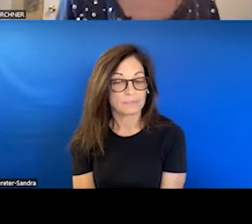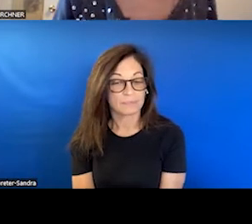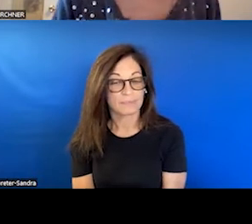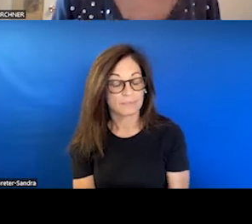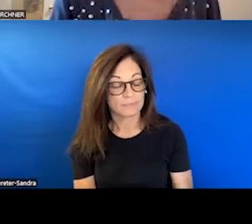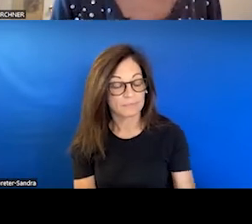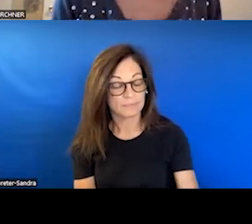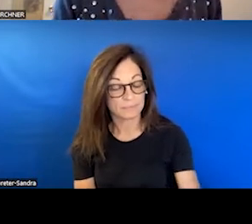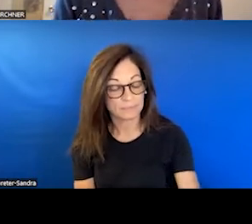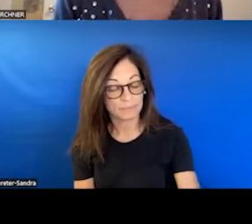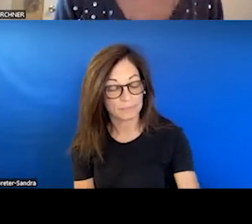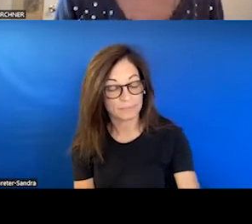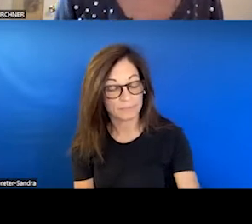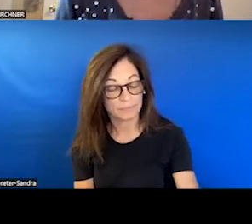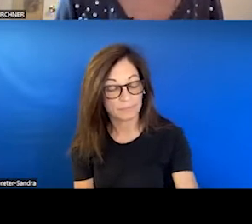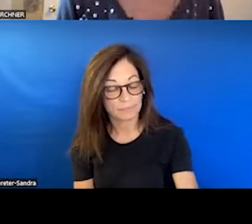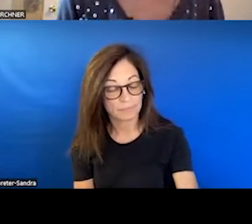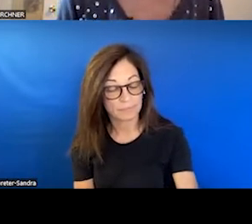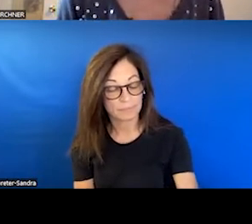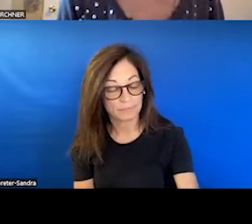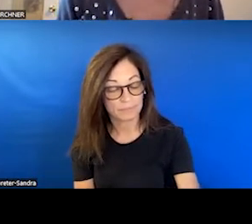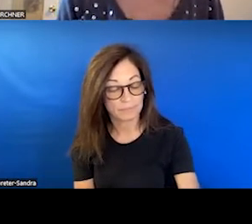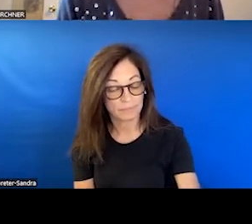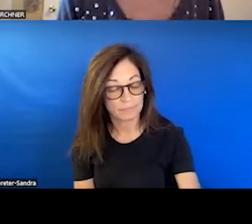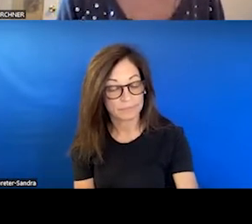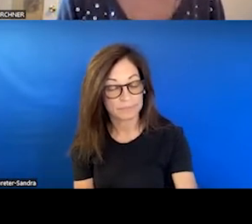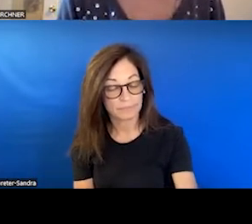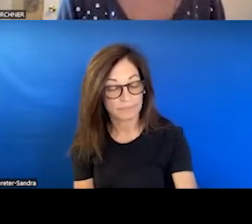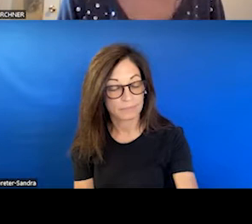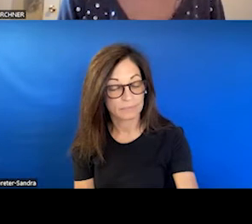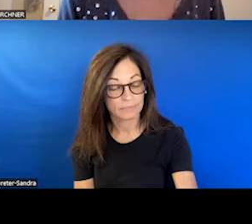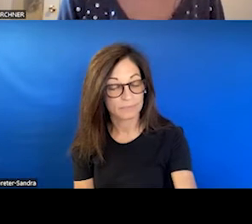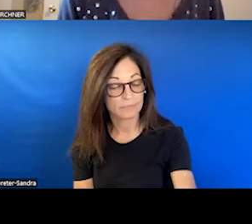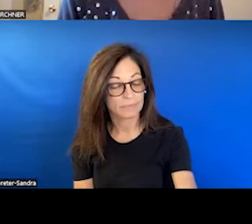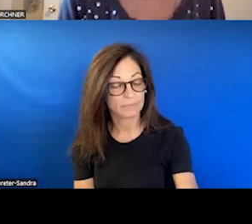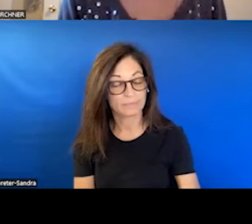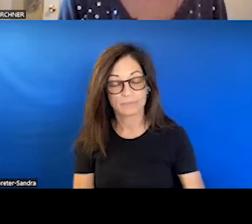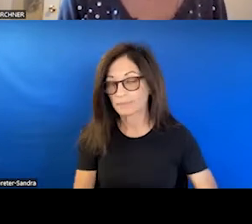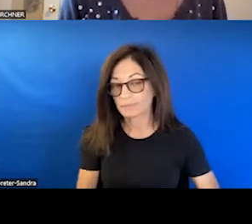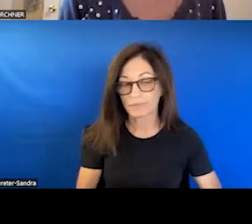OKAY, STATES THAT WANT TO ADD COMMUNITY BASED MOBILE CRISIS INTERVENTION SERVICES. OR NEED TO